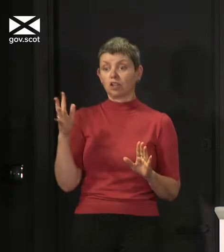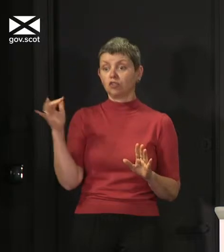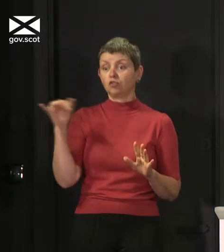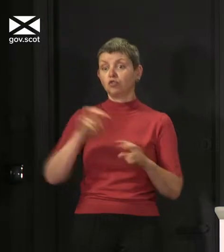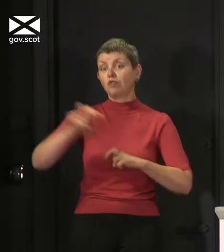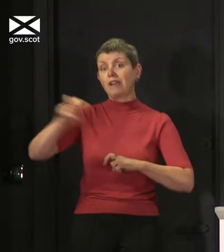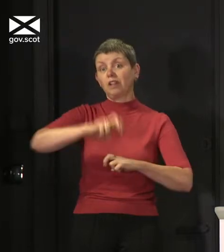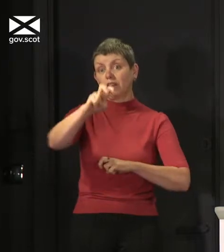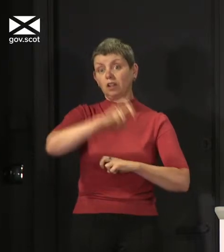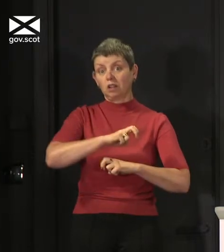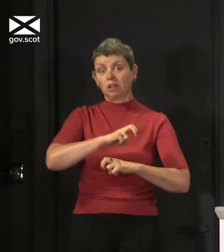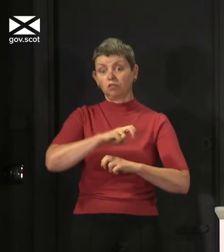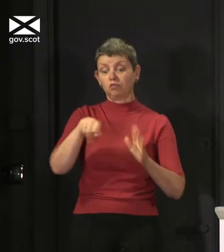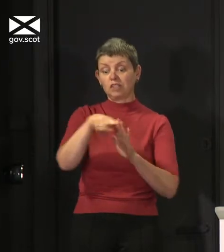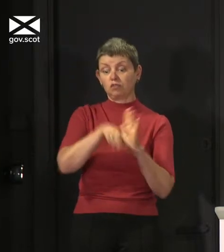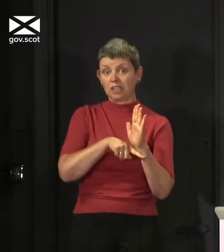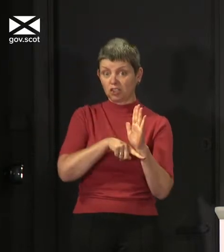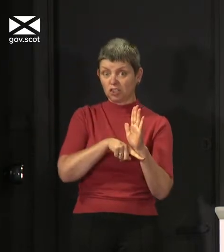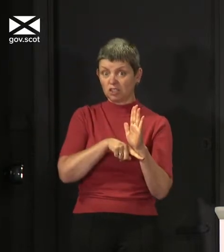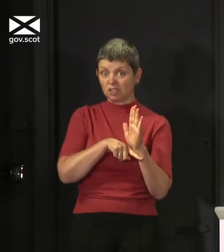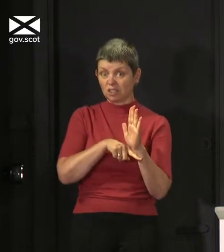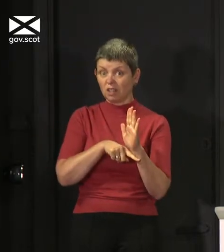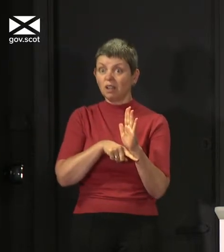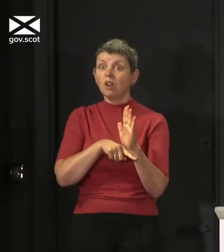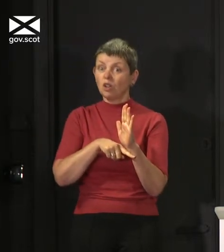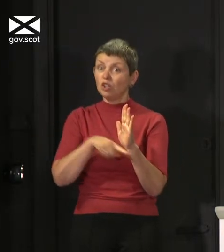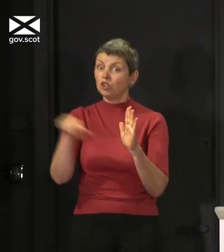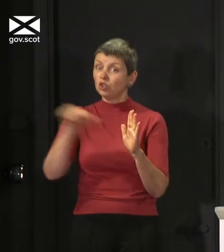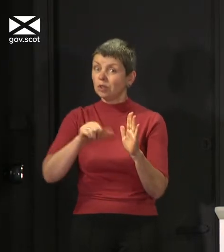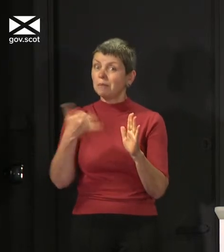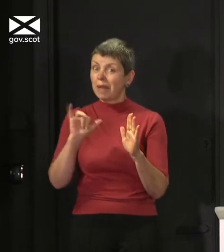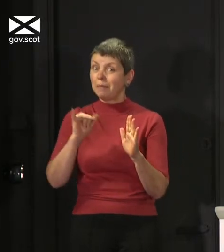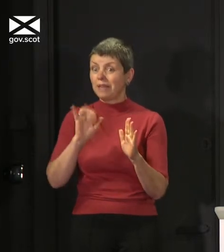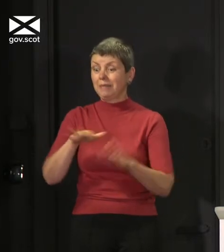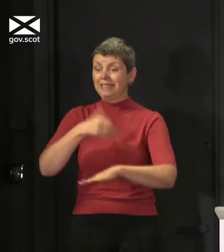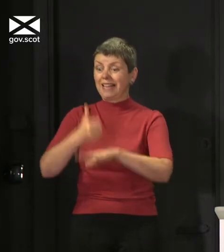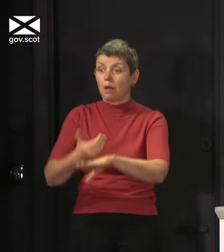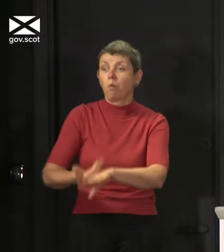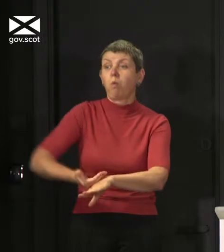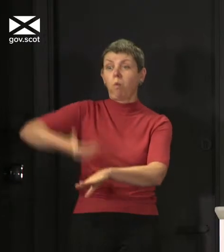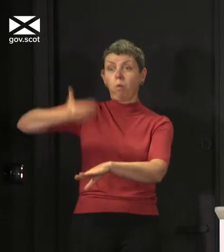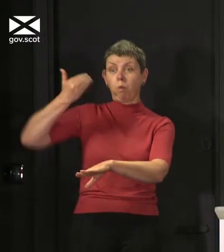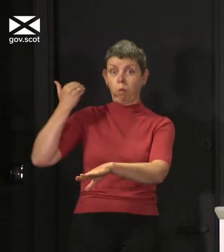should have been imposed for the UK earlier in this pandemic. Now others will take a different